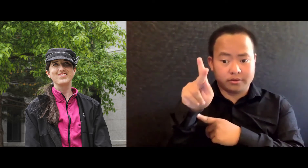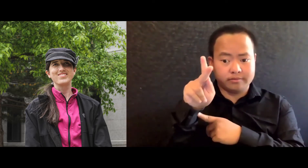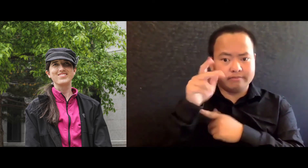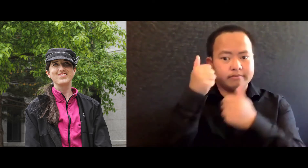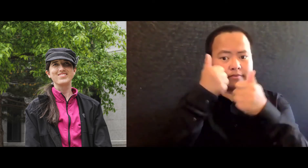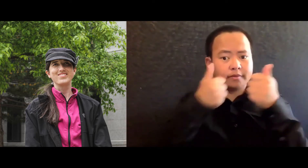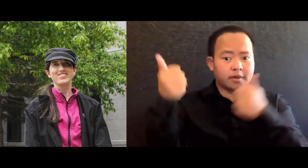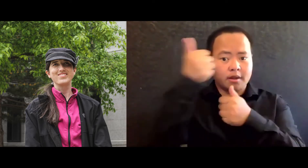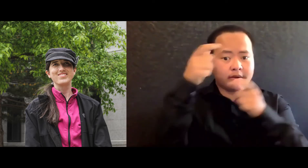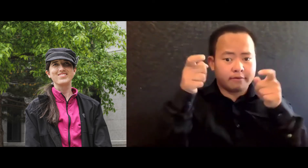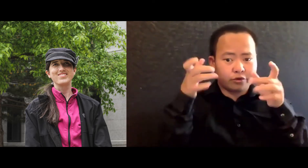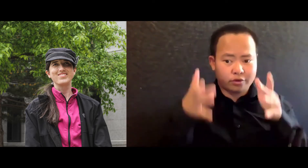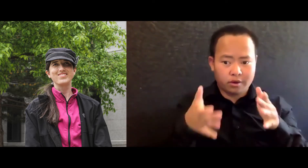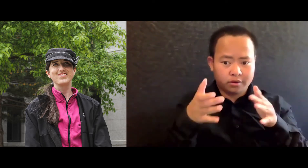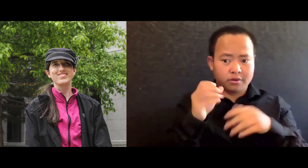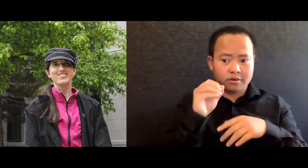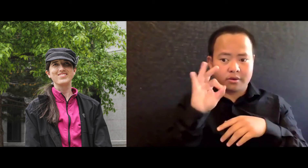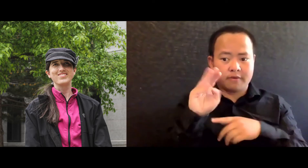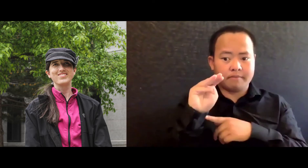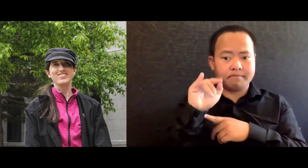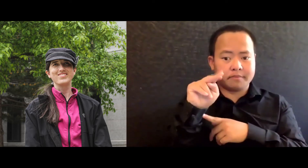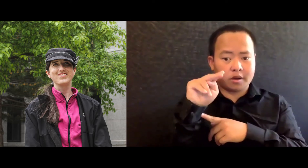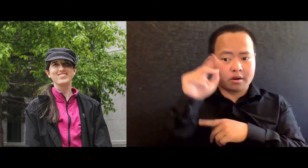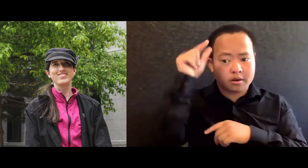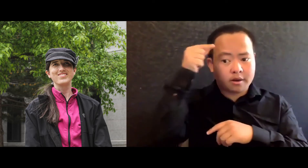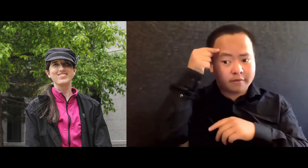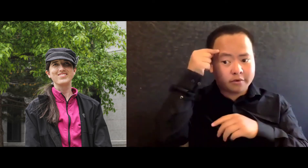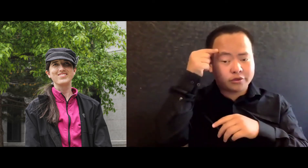executive director of Minnesota Governor's Council